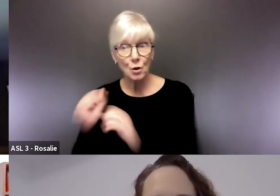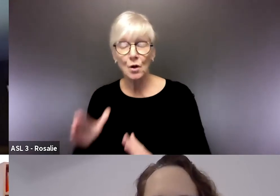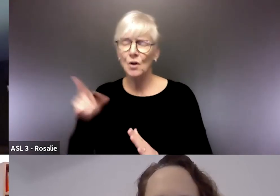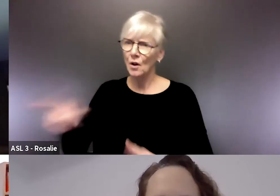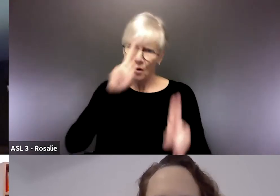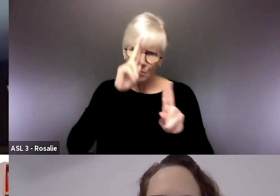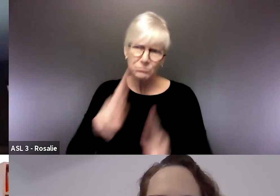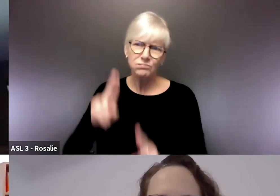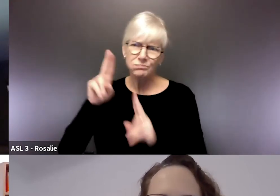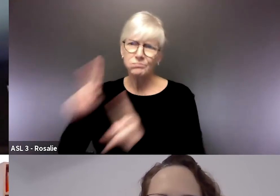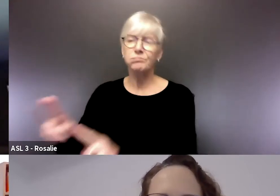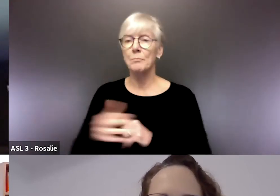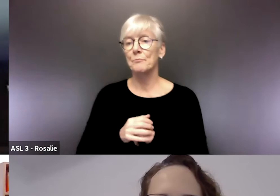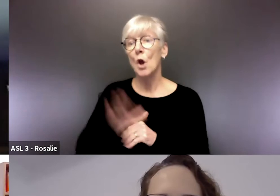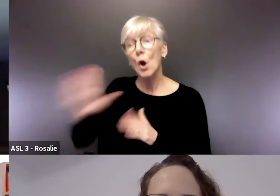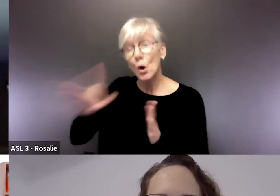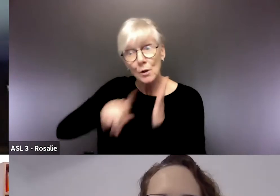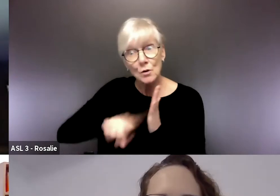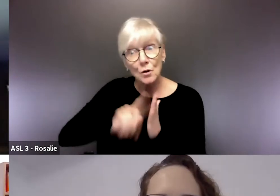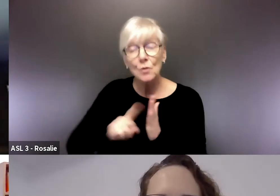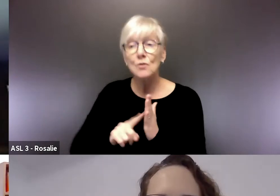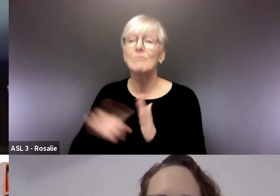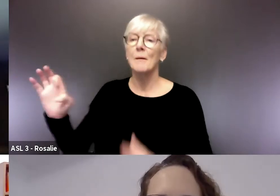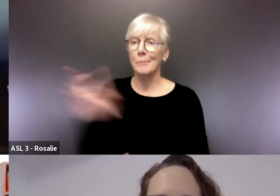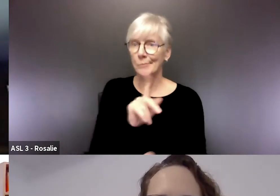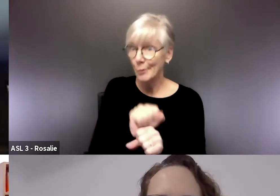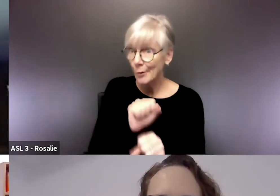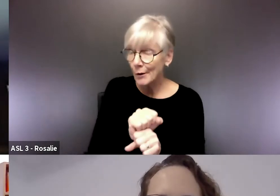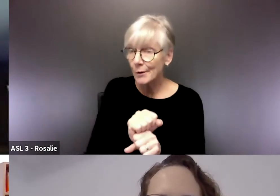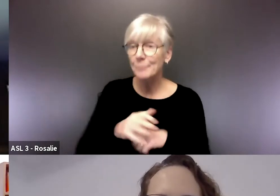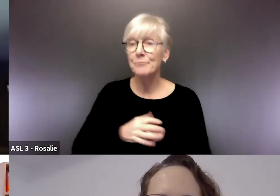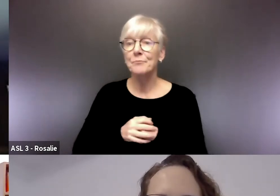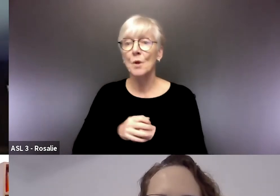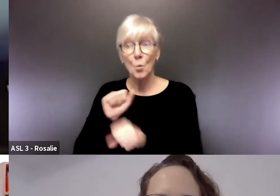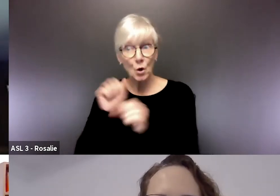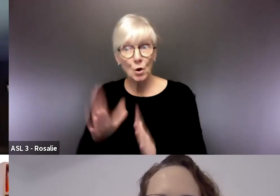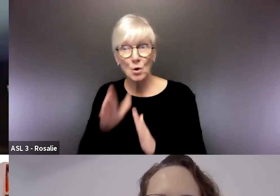Her research examines returned to work, vulnerable workers and the growth of precarious employment.